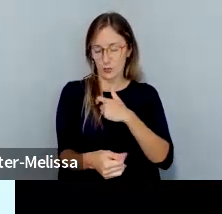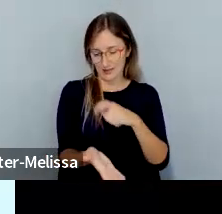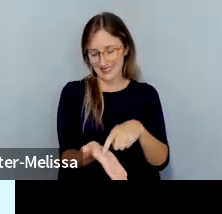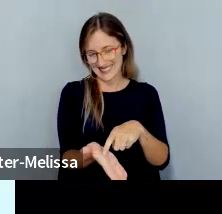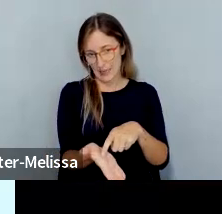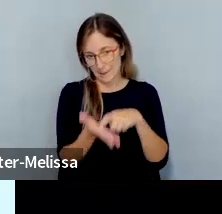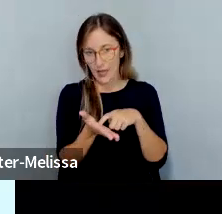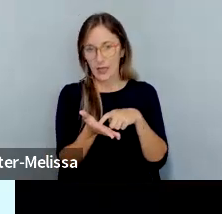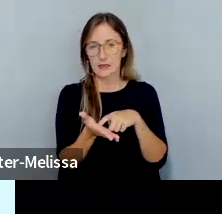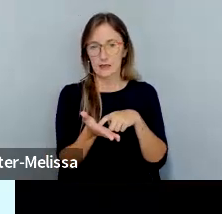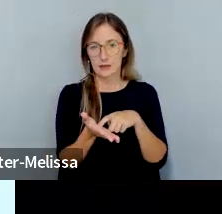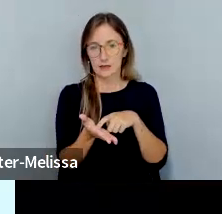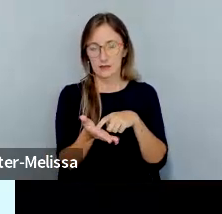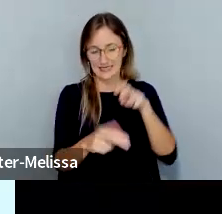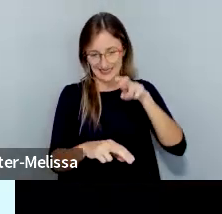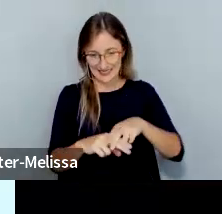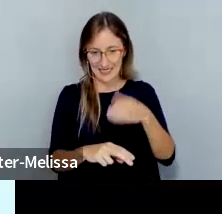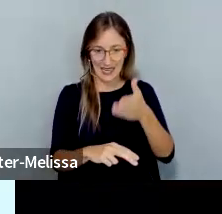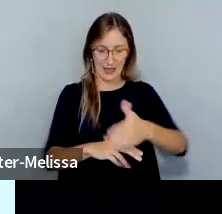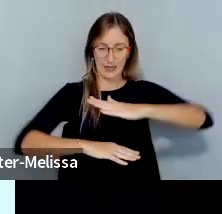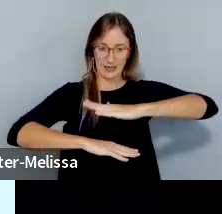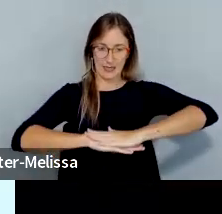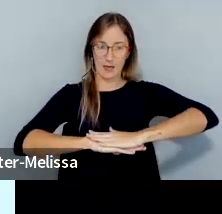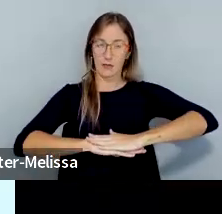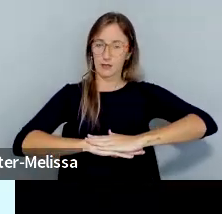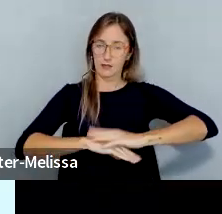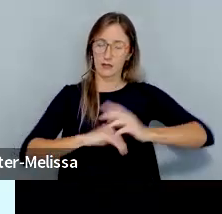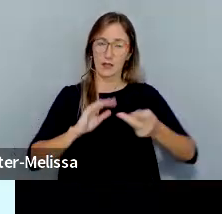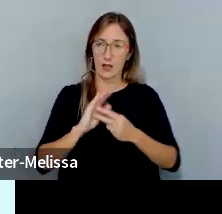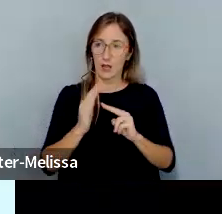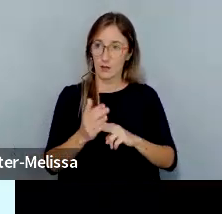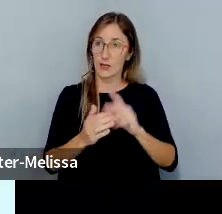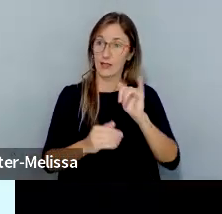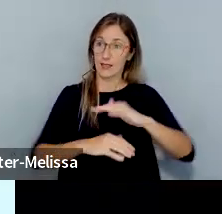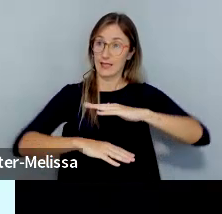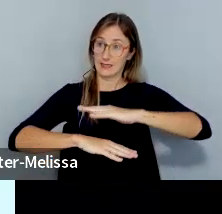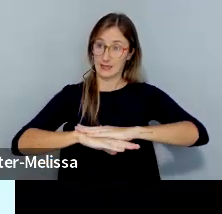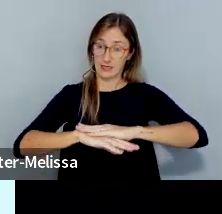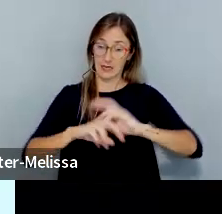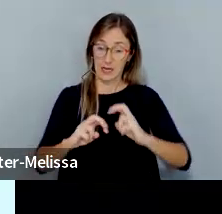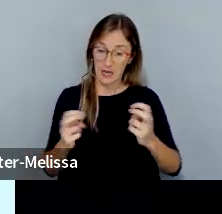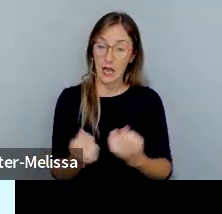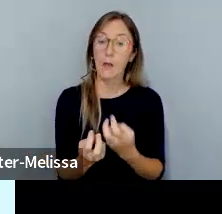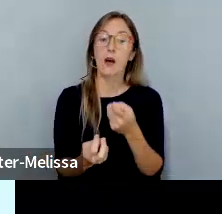our lives. Part of what we do with direct action is also demanding a place